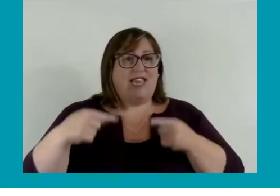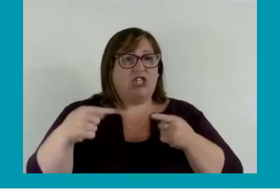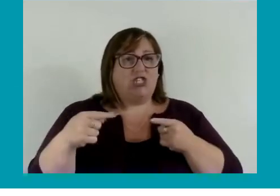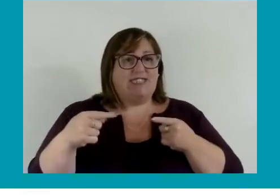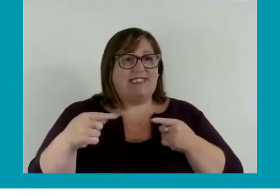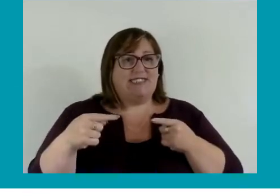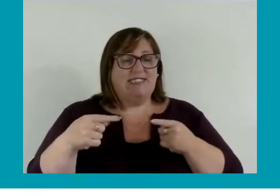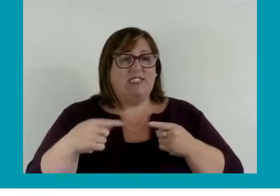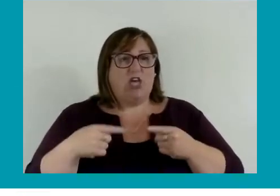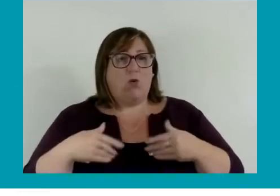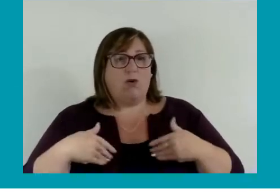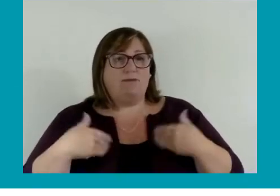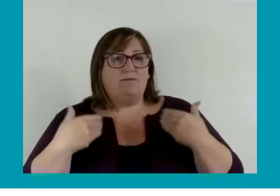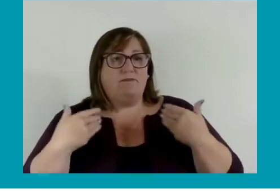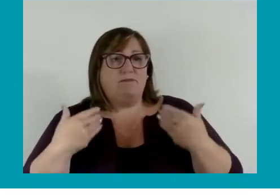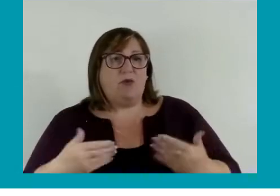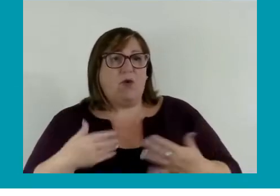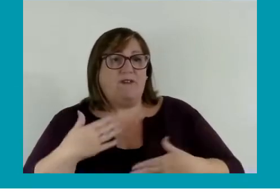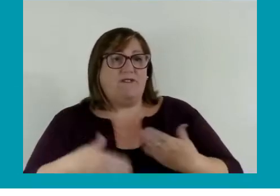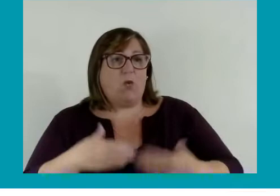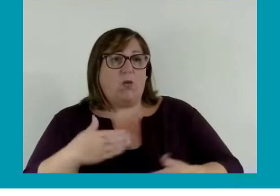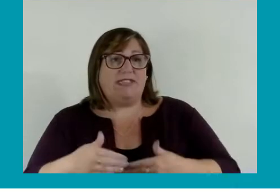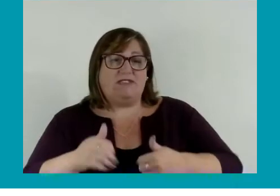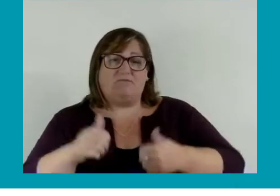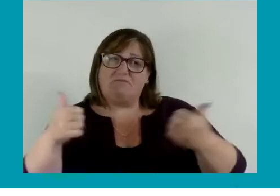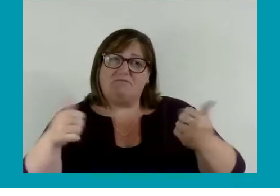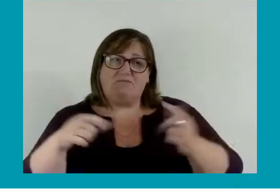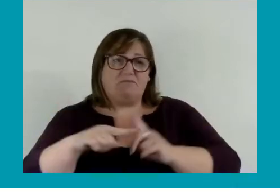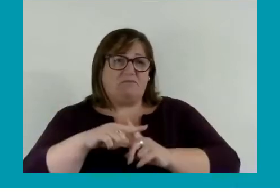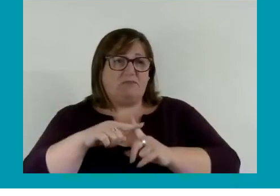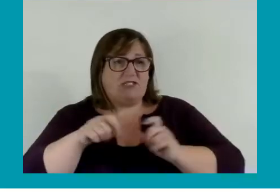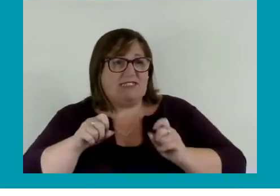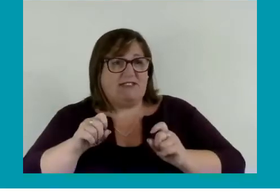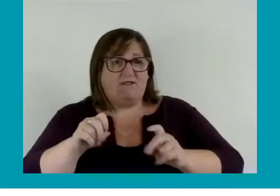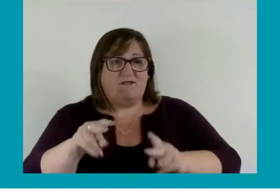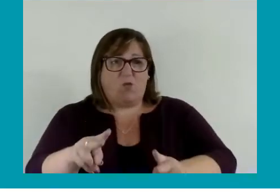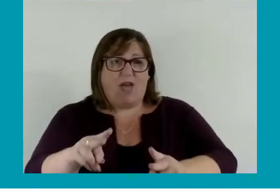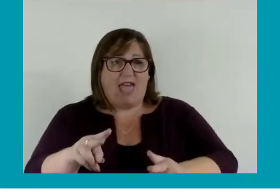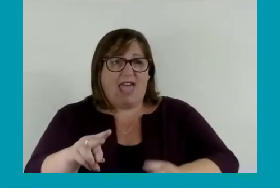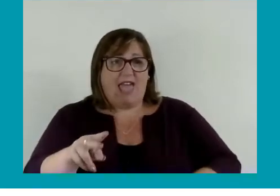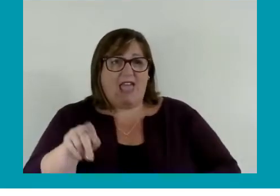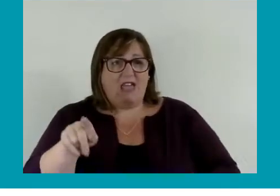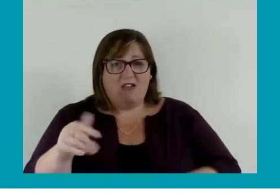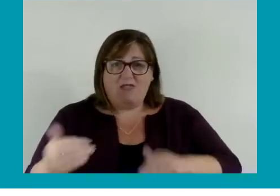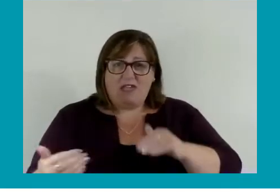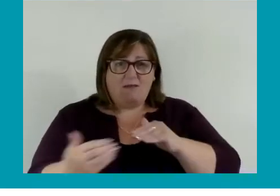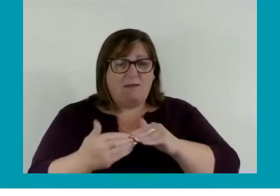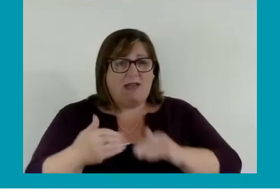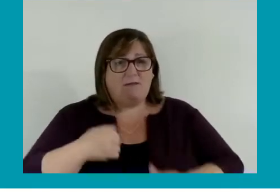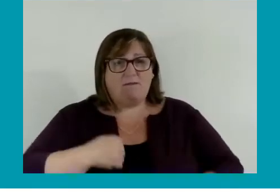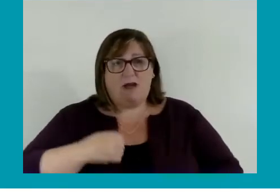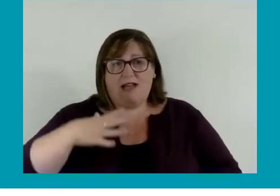the accommodations that i needed and a few more and i had such a good experience i went back to